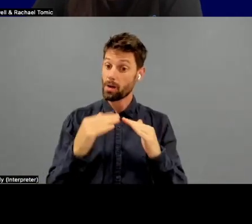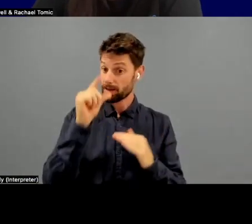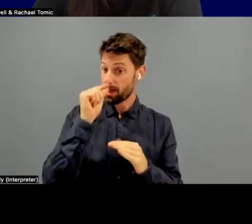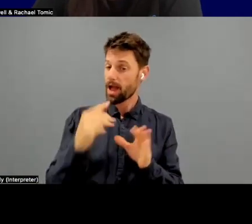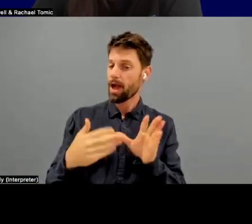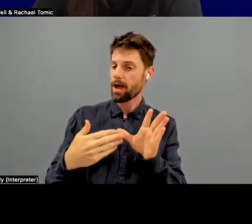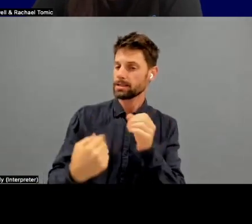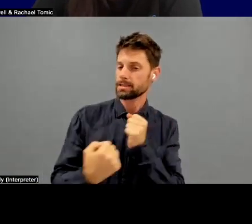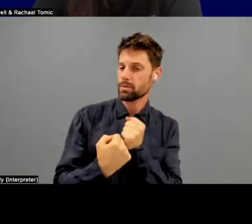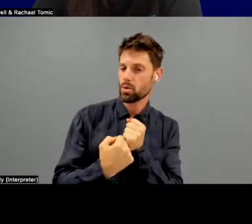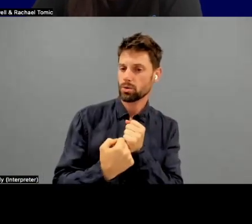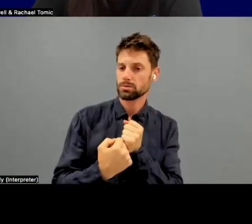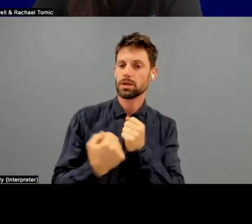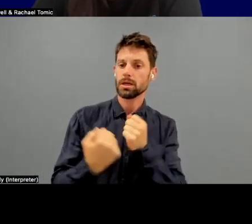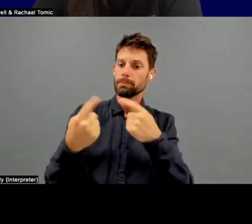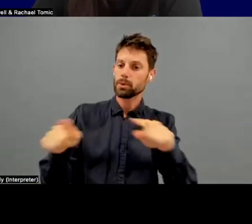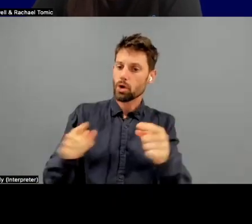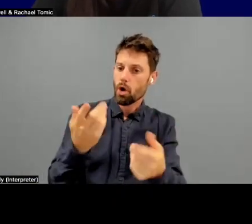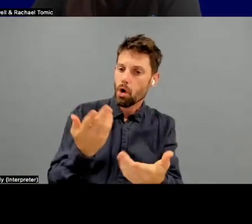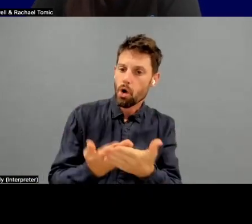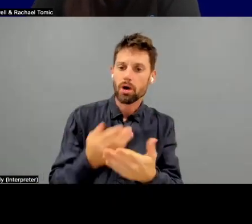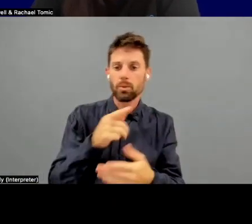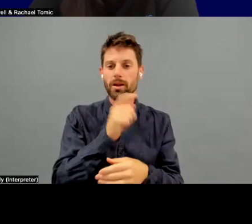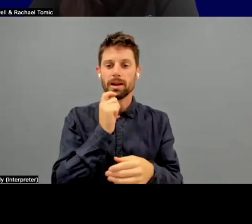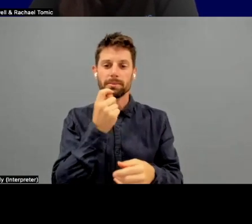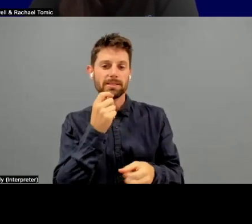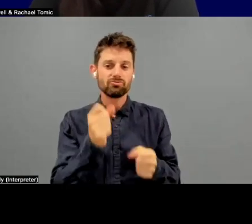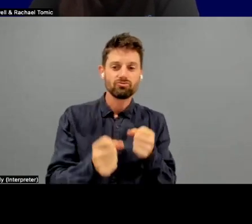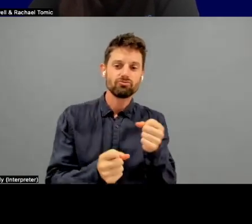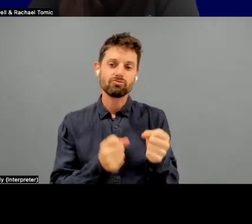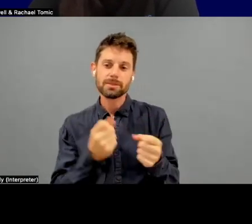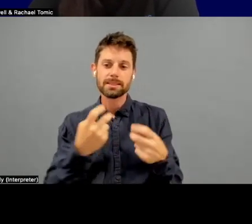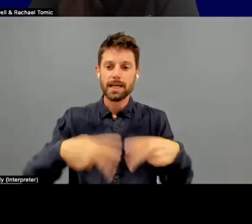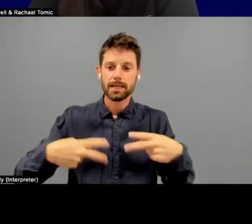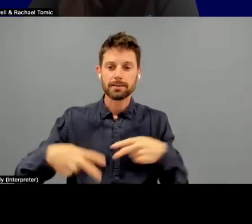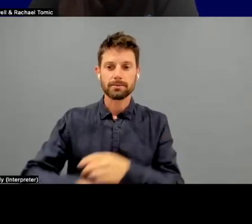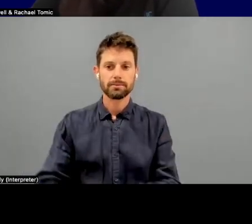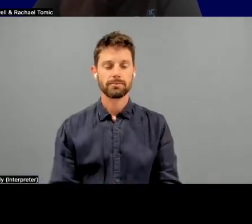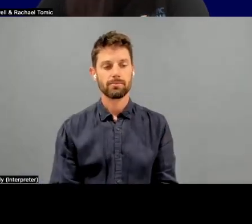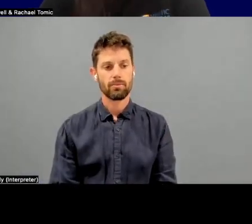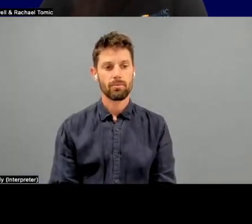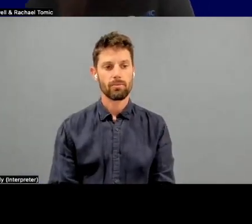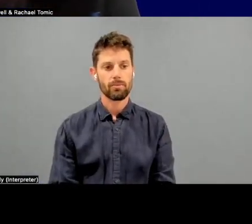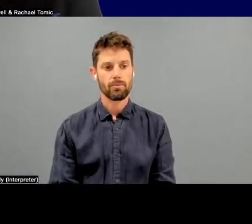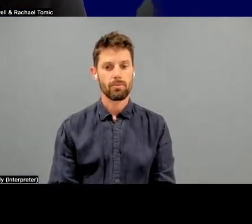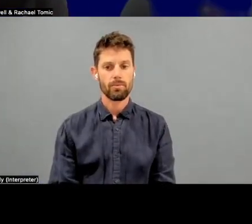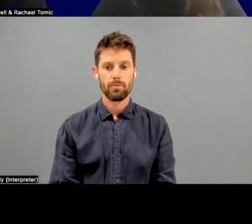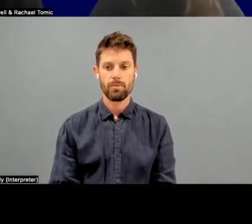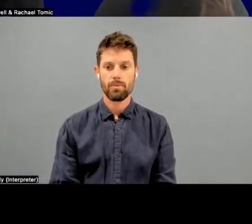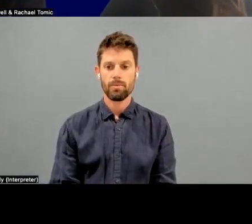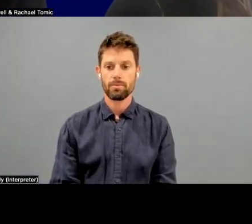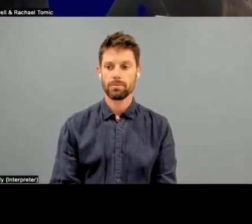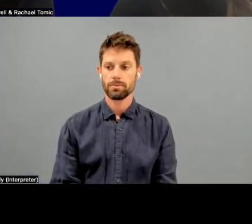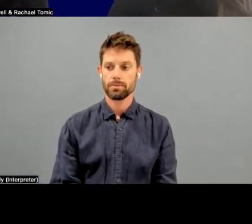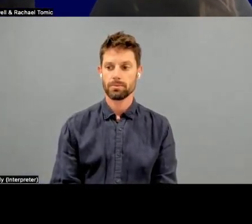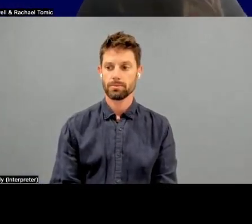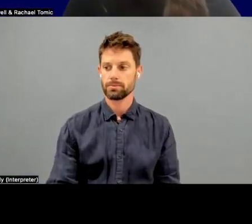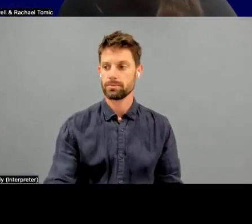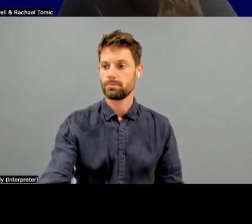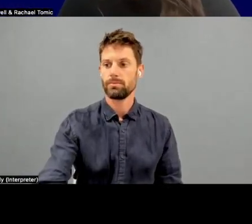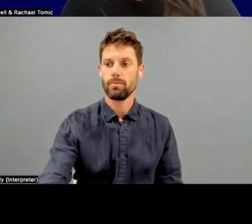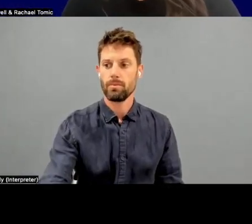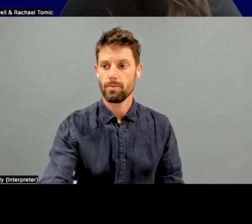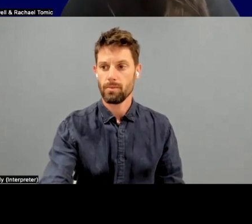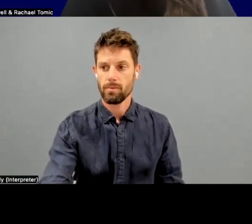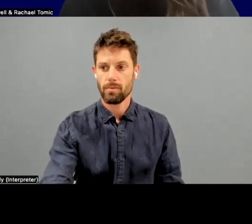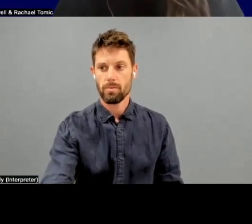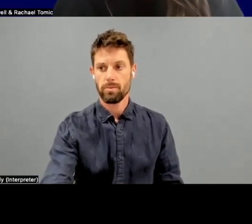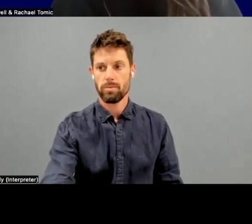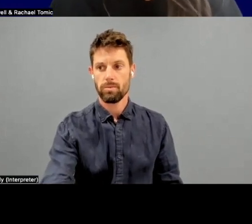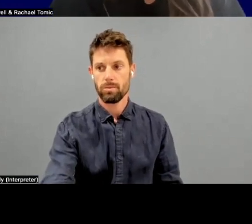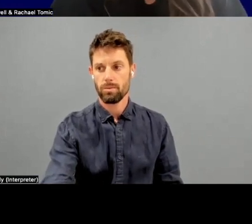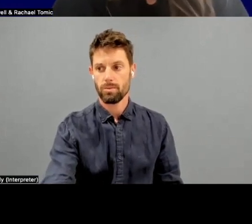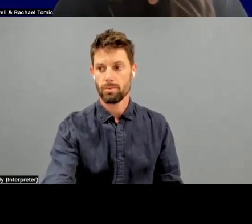music on and she loves to wiggle around. Rachael, do you want to jump in here?